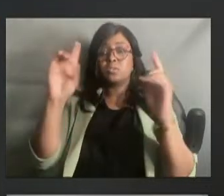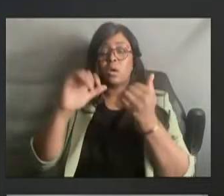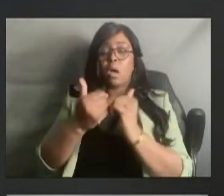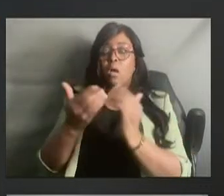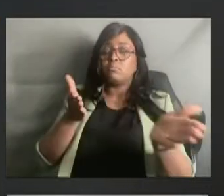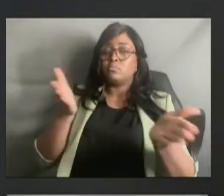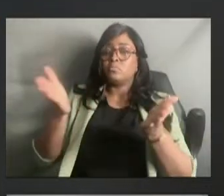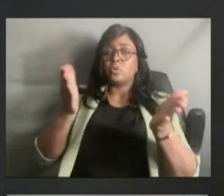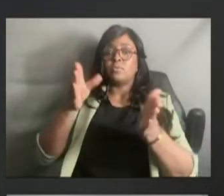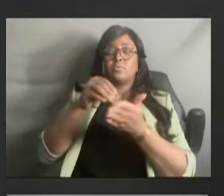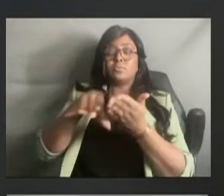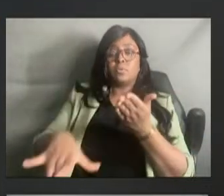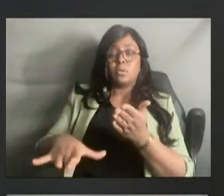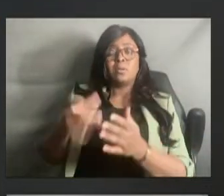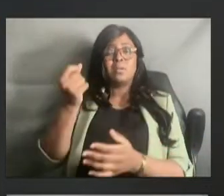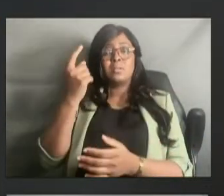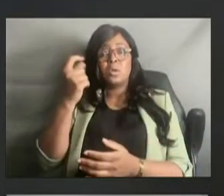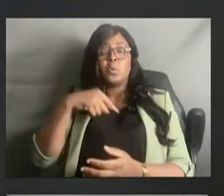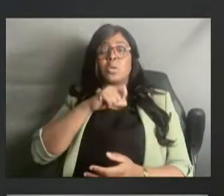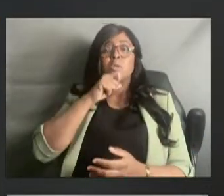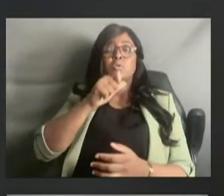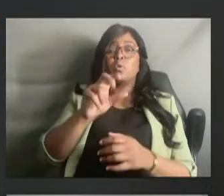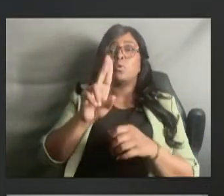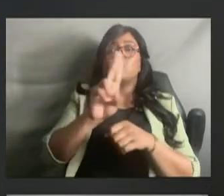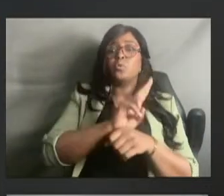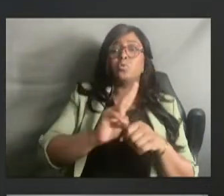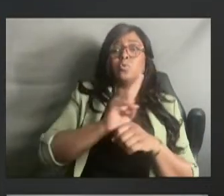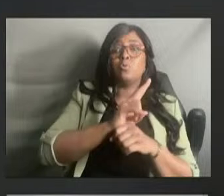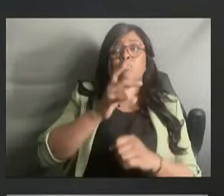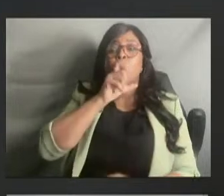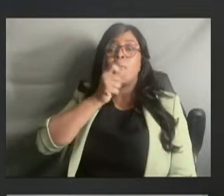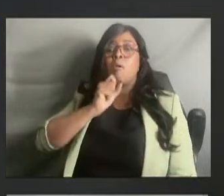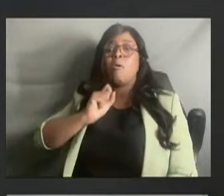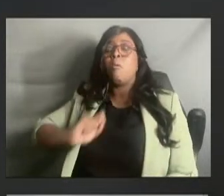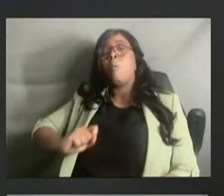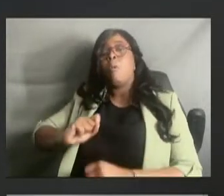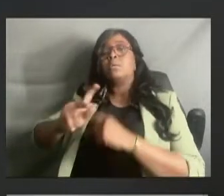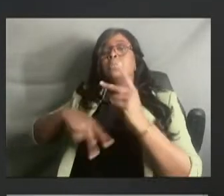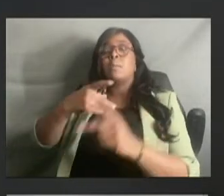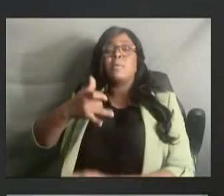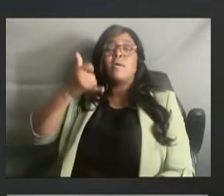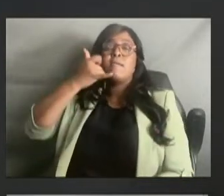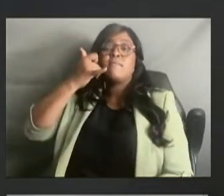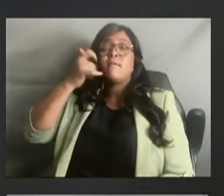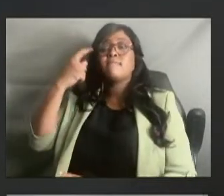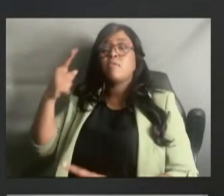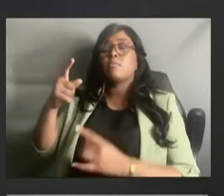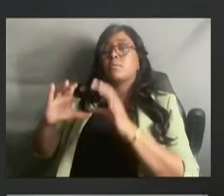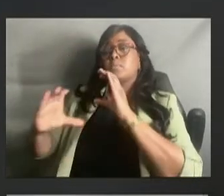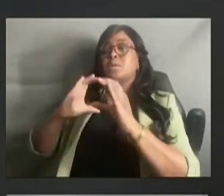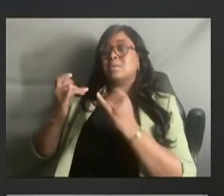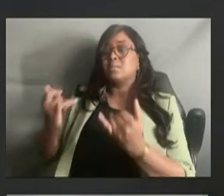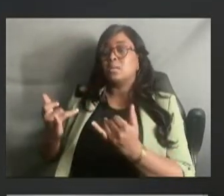structure of public education and how we serve our students.